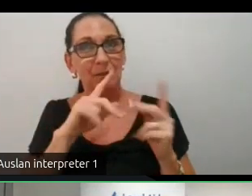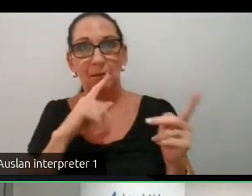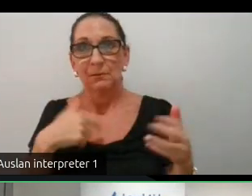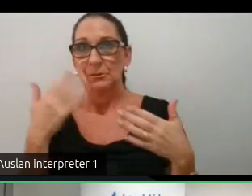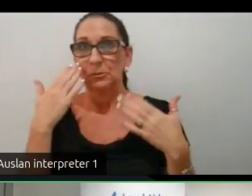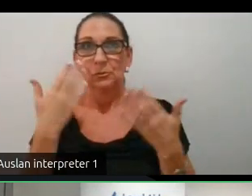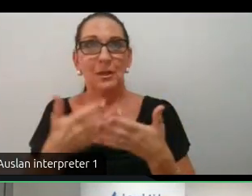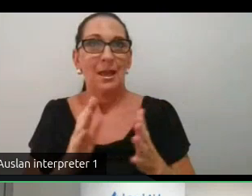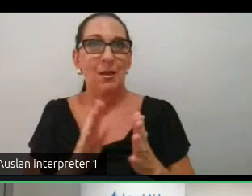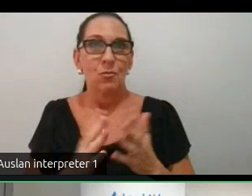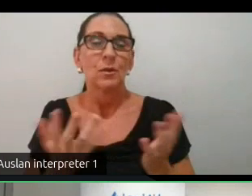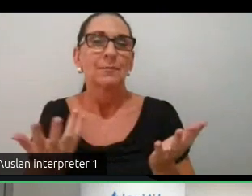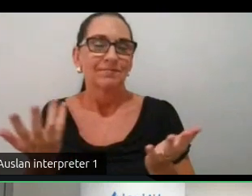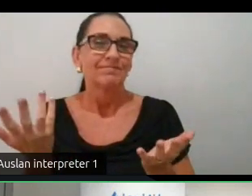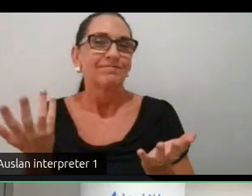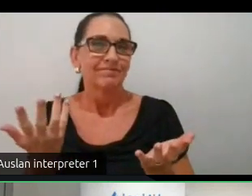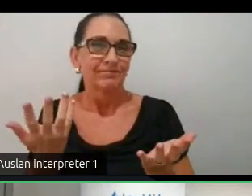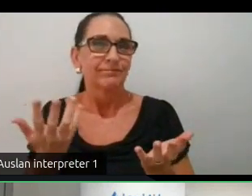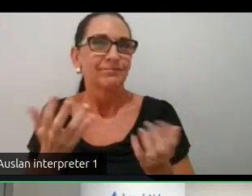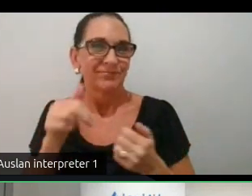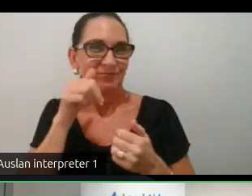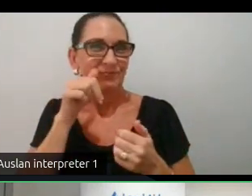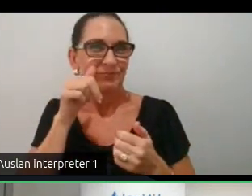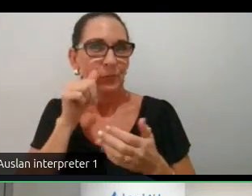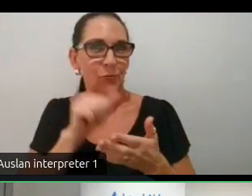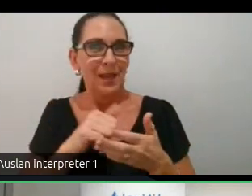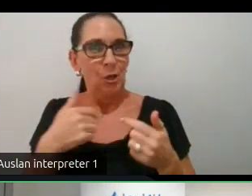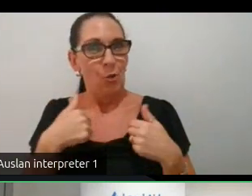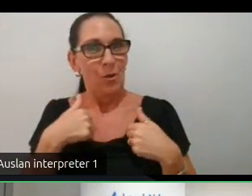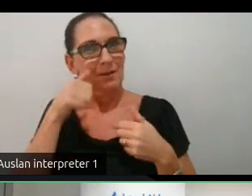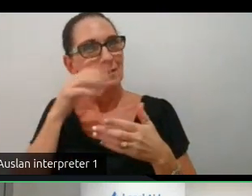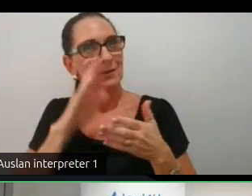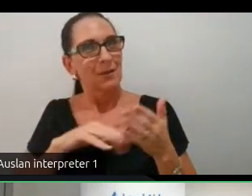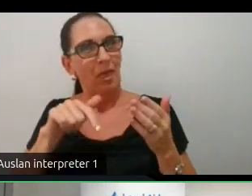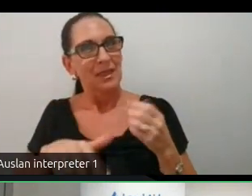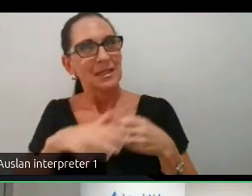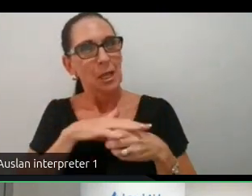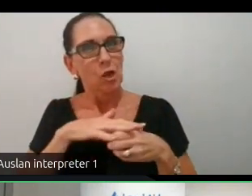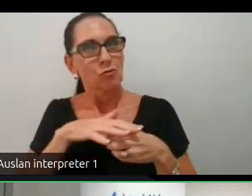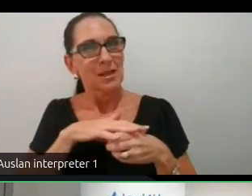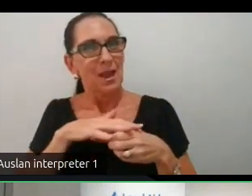to start. Start. Exactly. And and we're in this space. We're fairly knowledgeable about the space